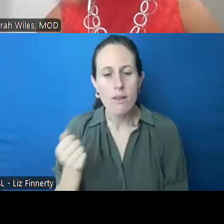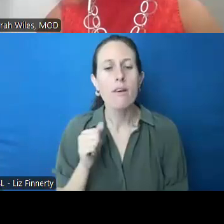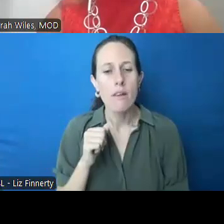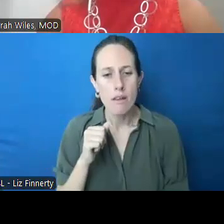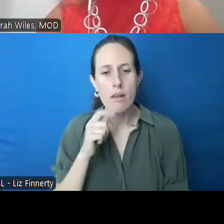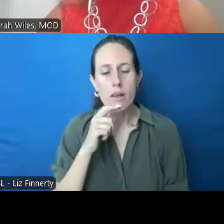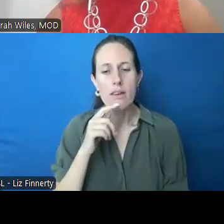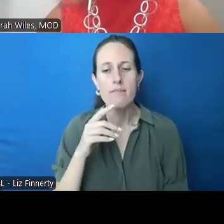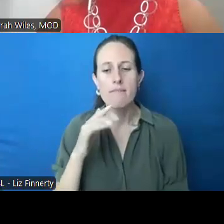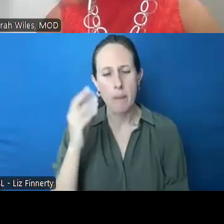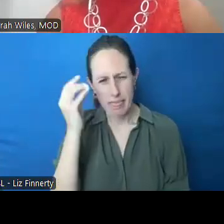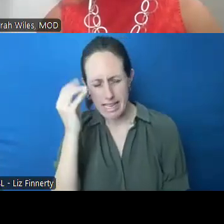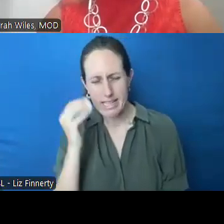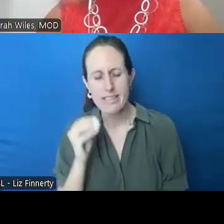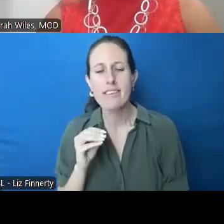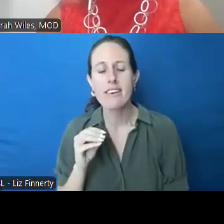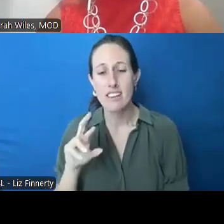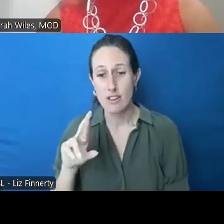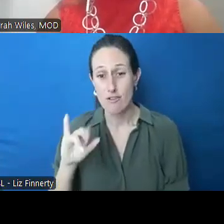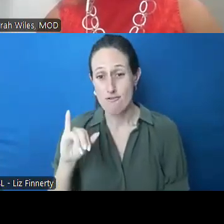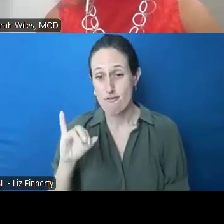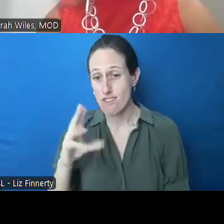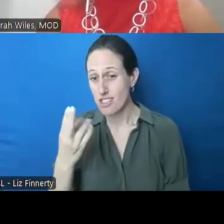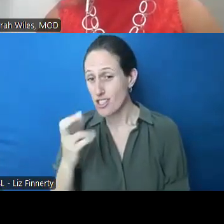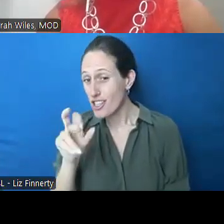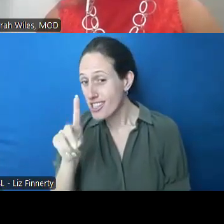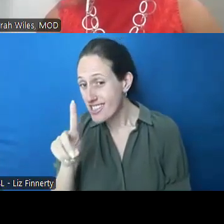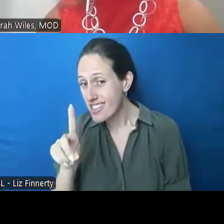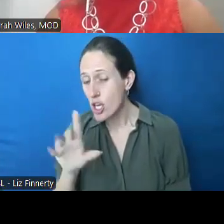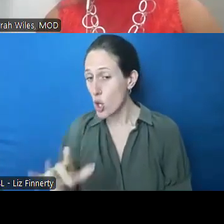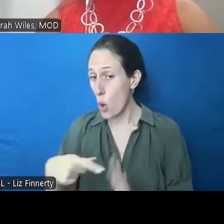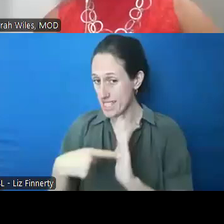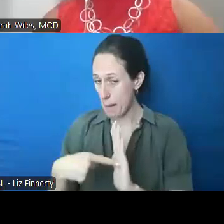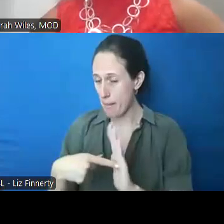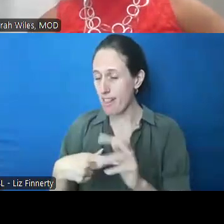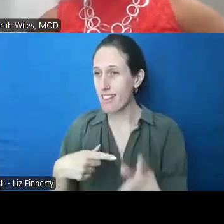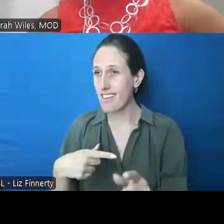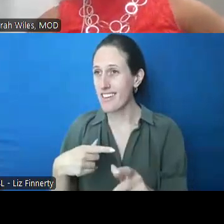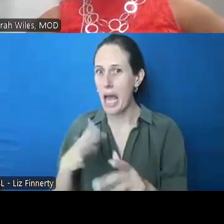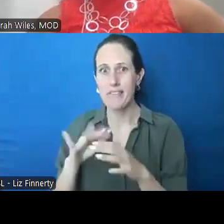Bill: Amazing. Actually, Richard, your example